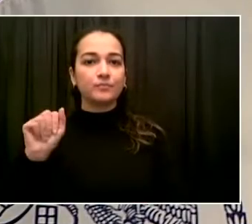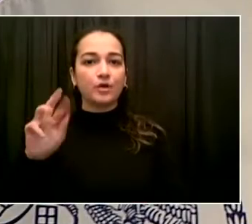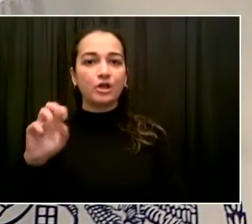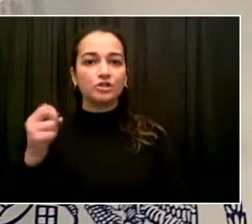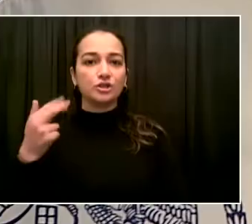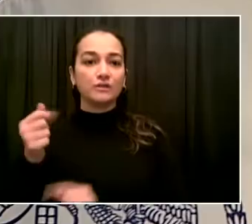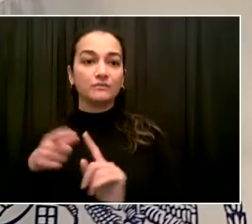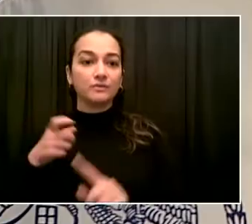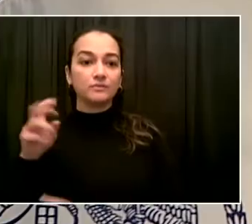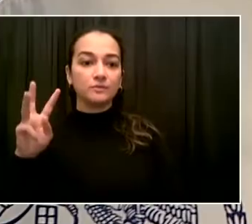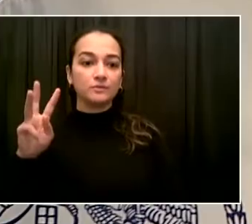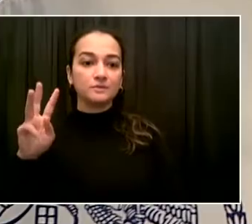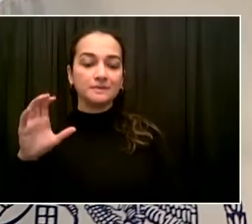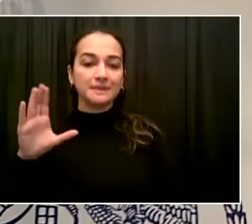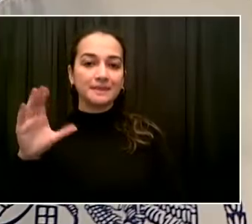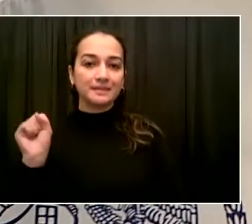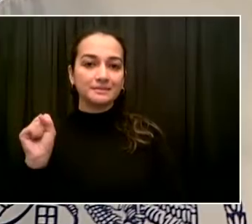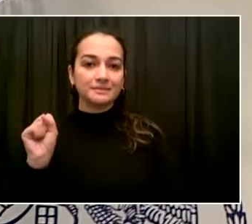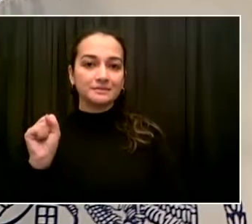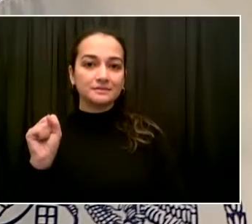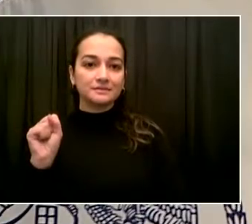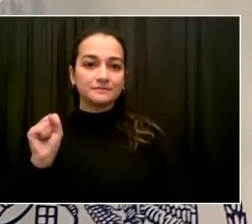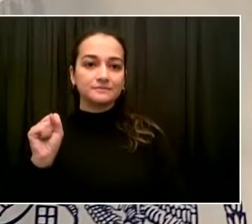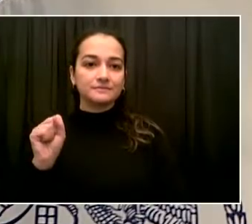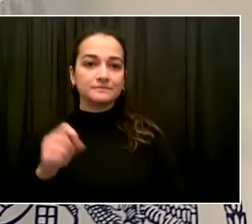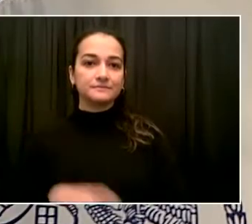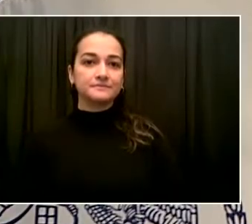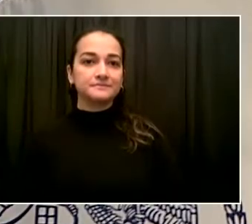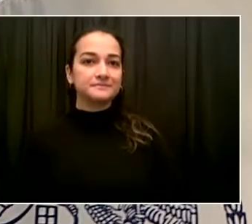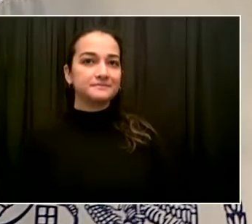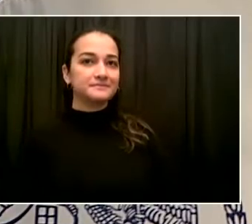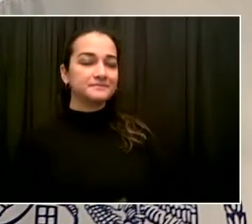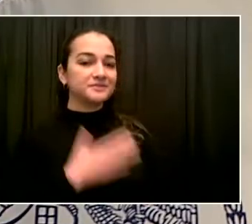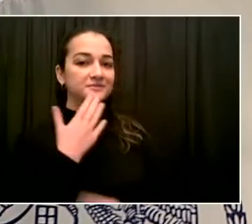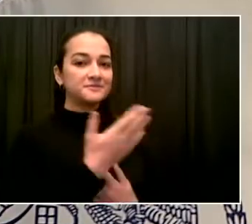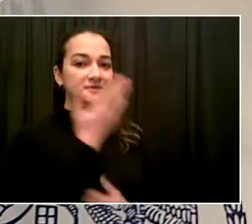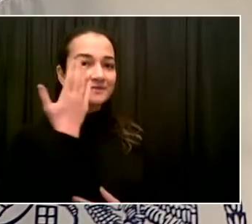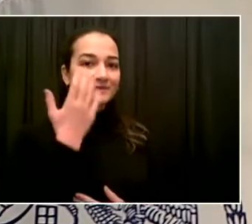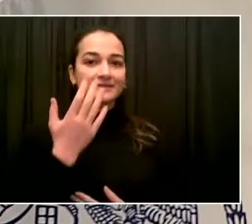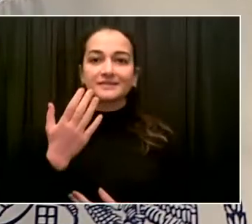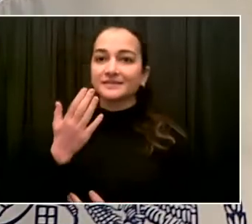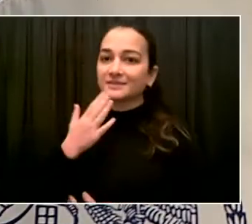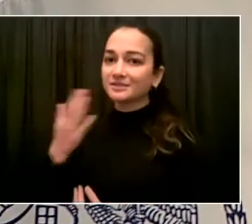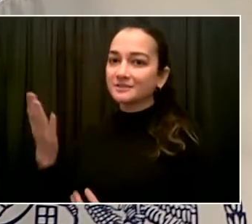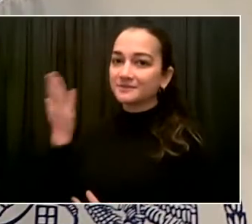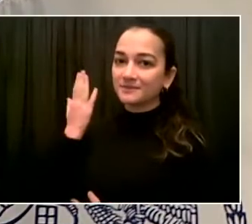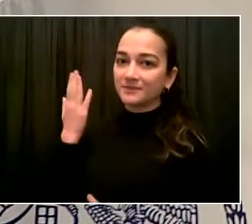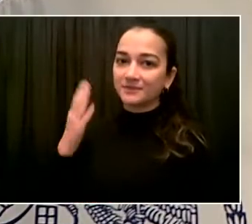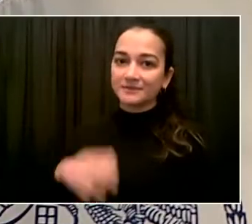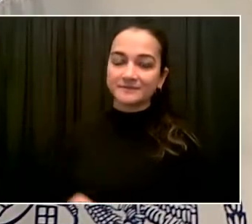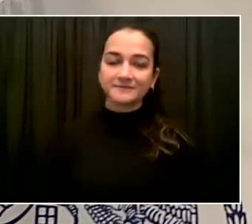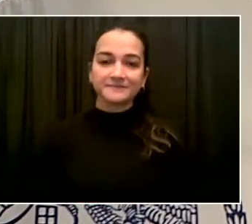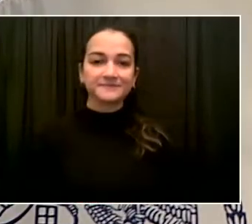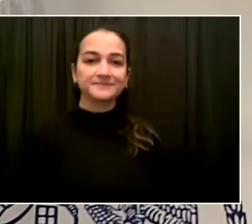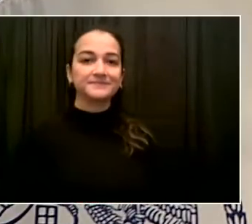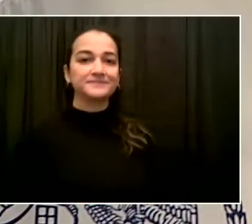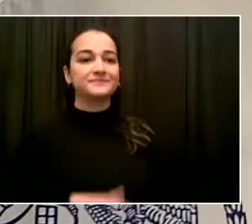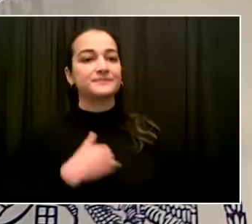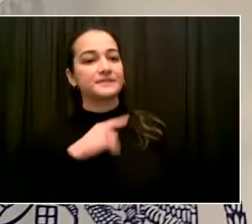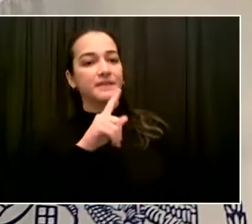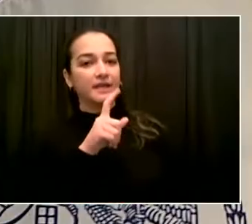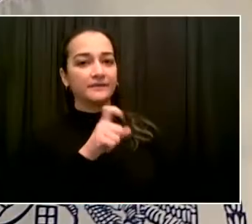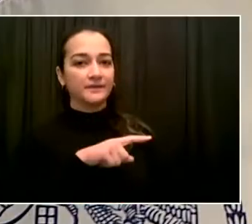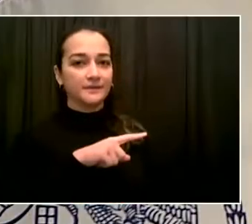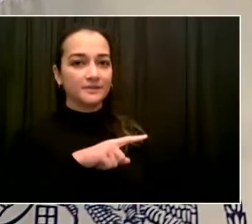GOETS O RCMAIA